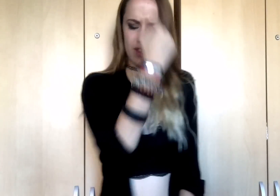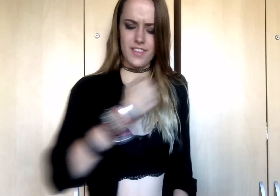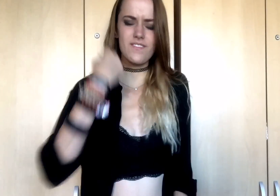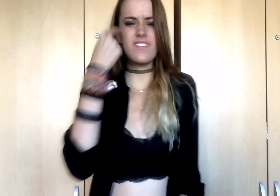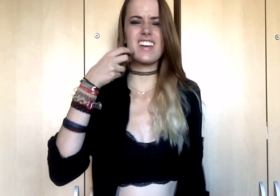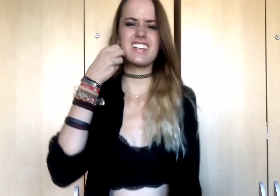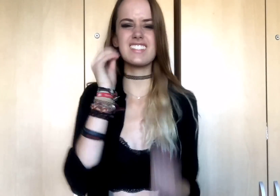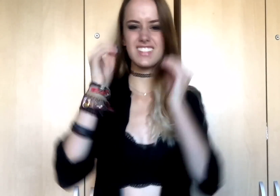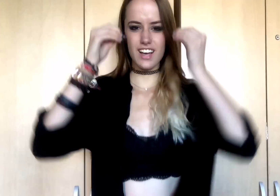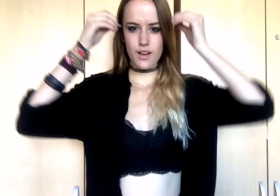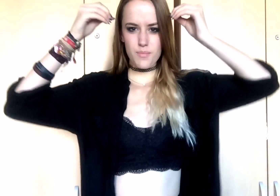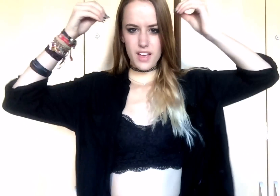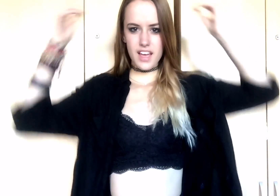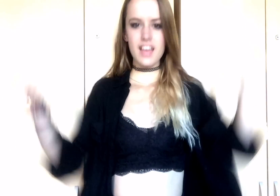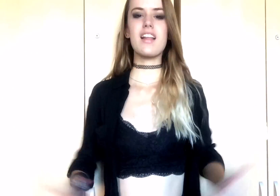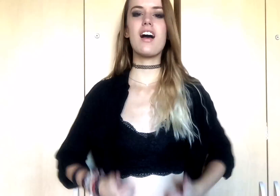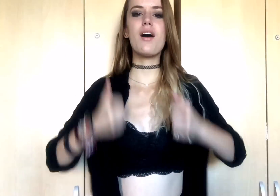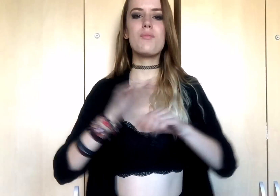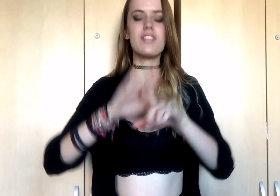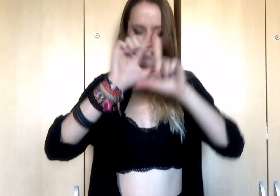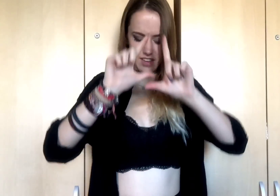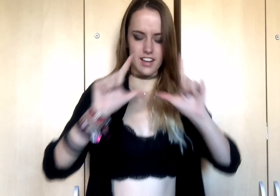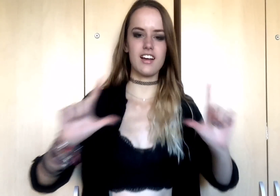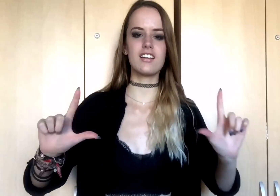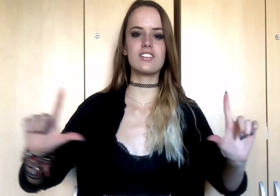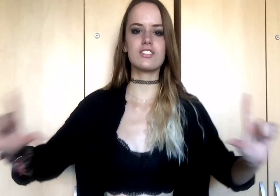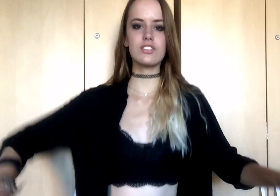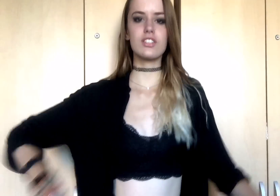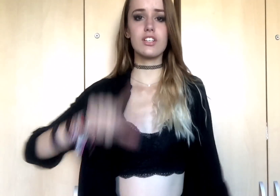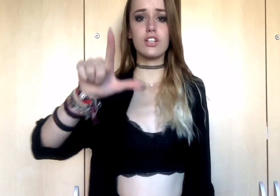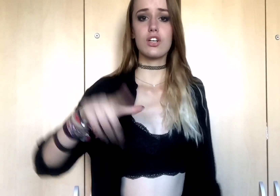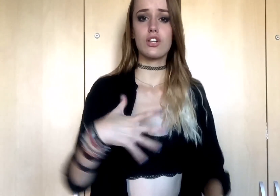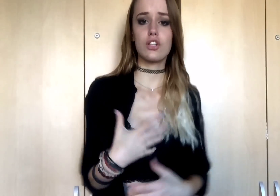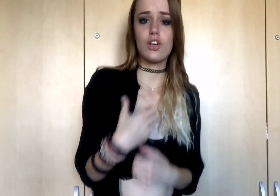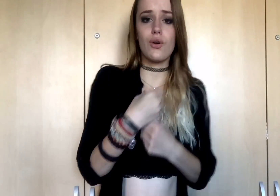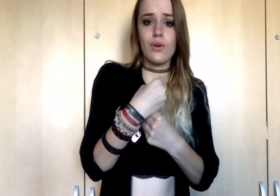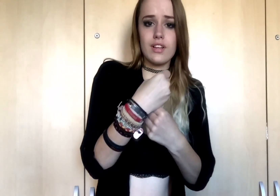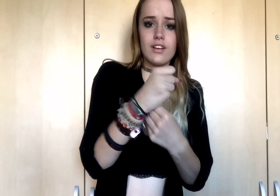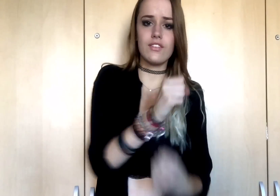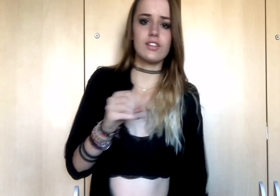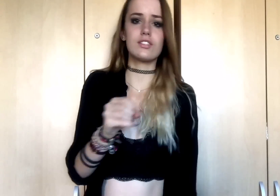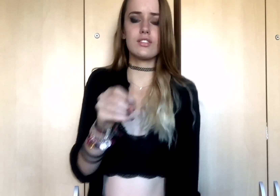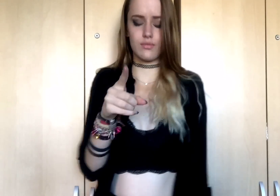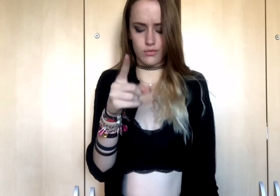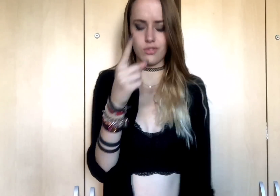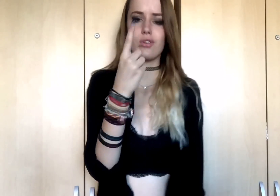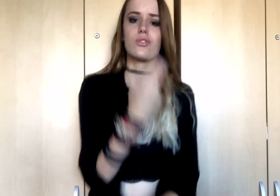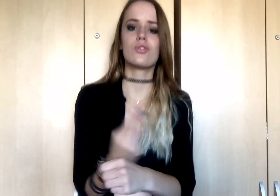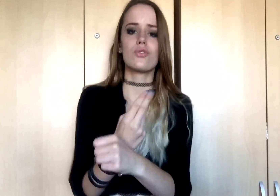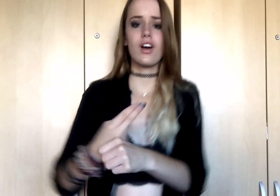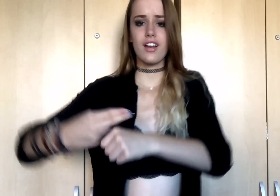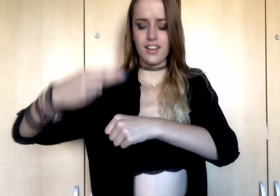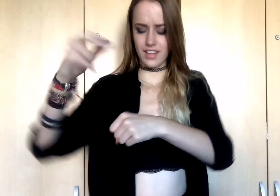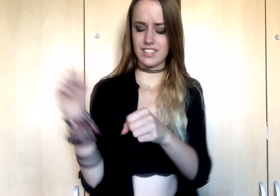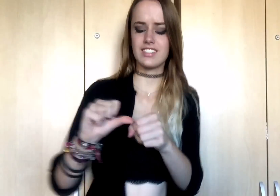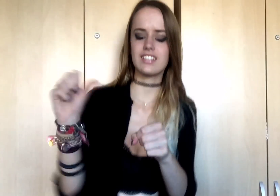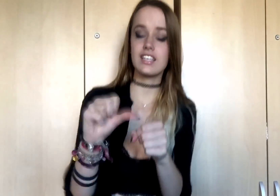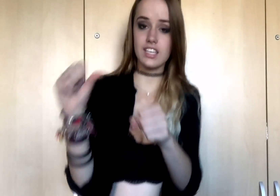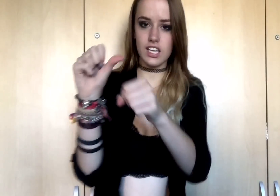With your face all made up, living on a screen Low on self esteem, so you run on gasoline